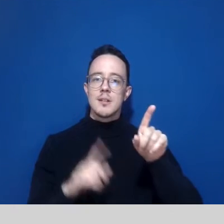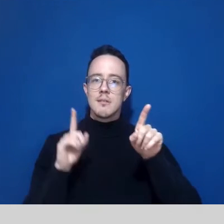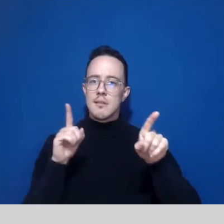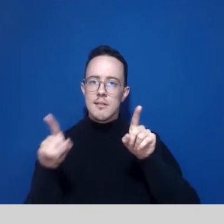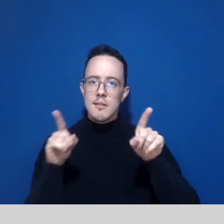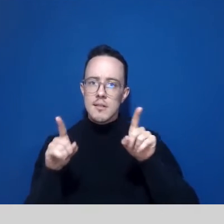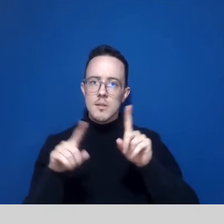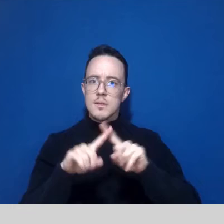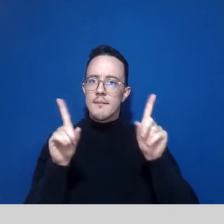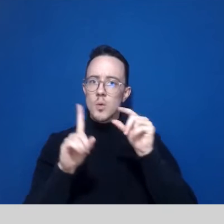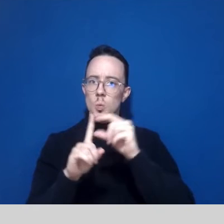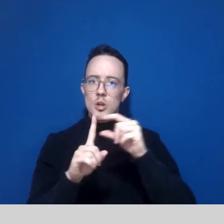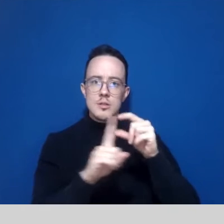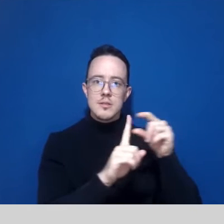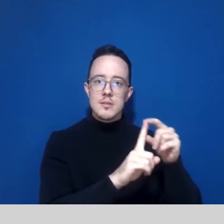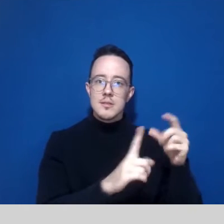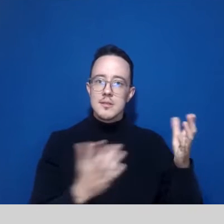and combining the dieresis.